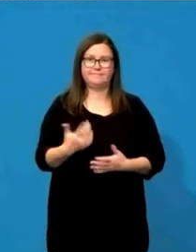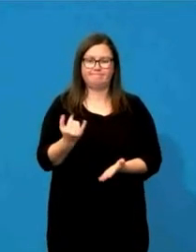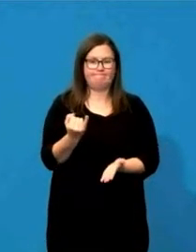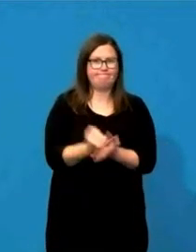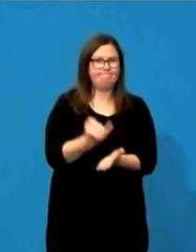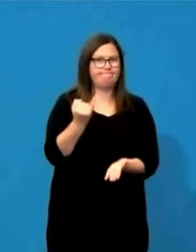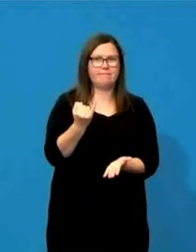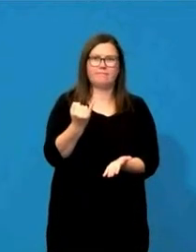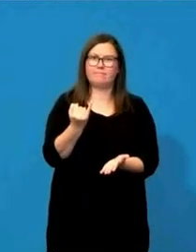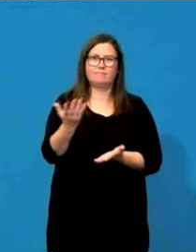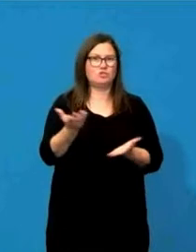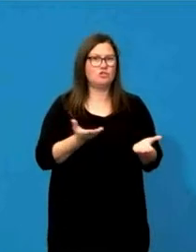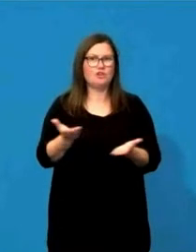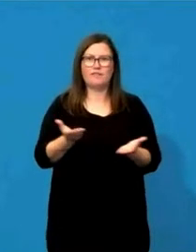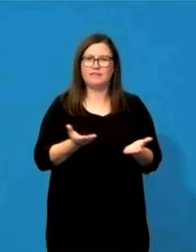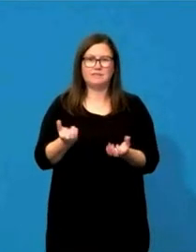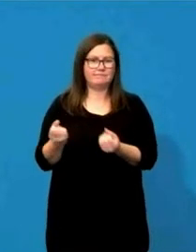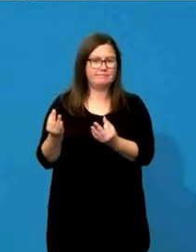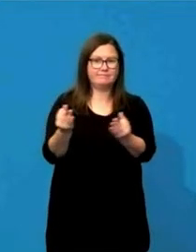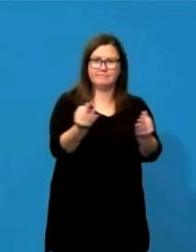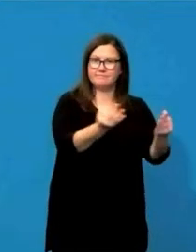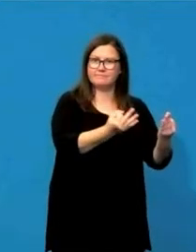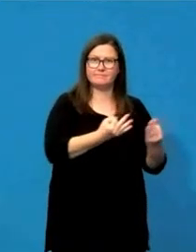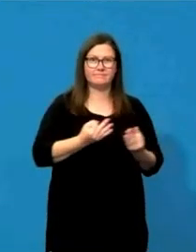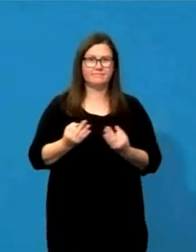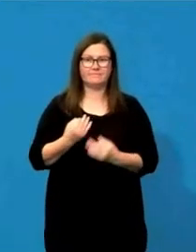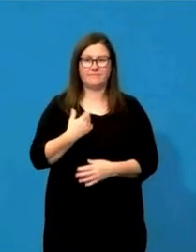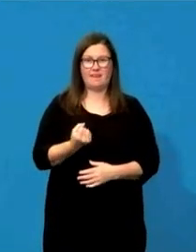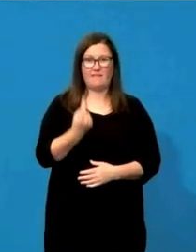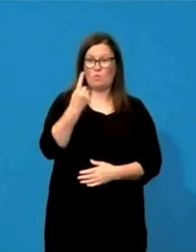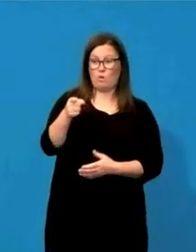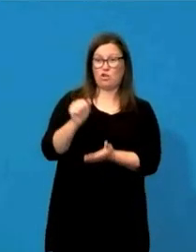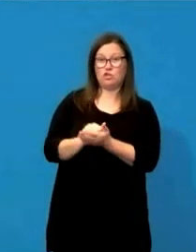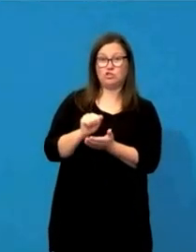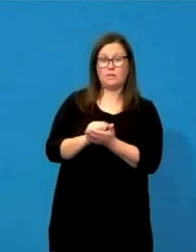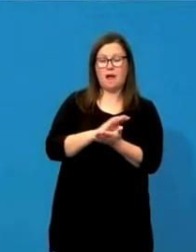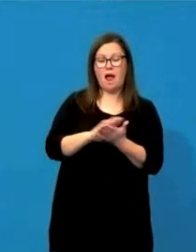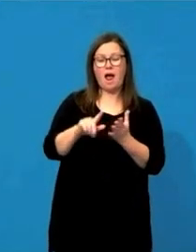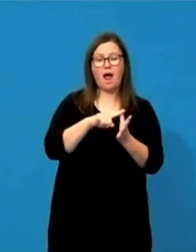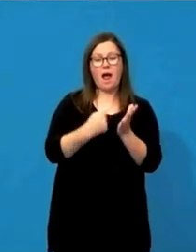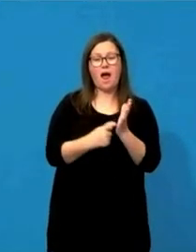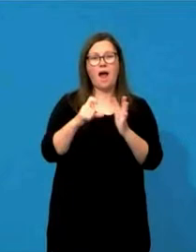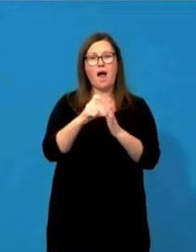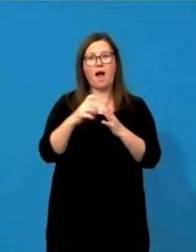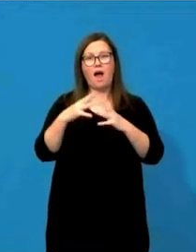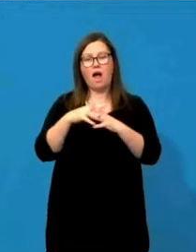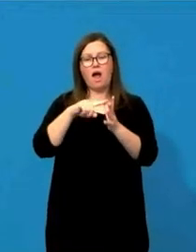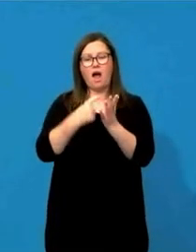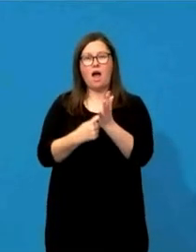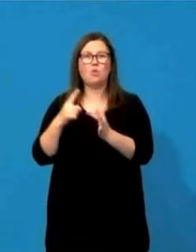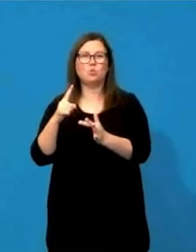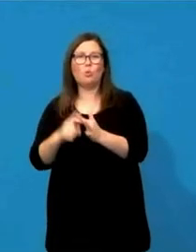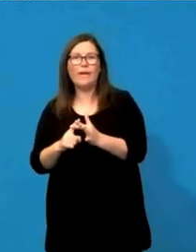We only have a - a hardware shop that we could go to buy bike tyres, but they're not